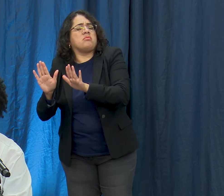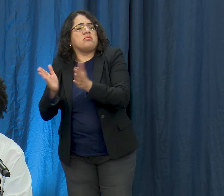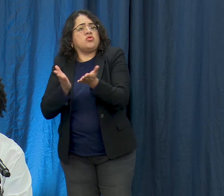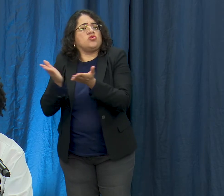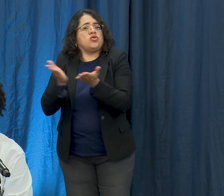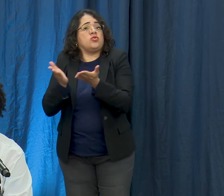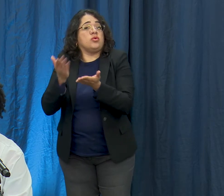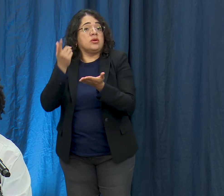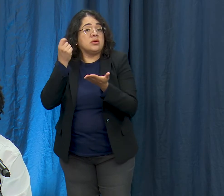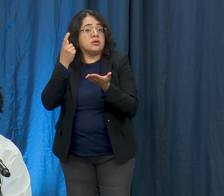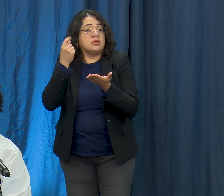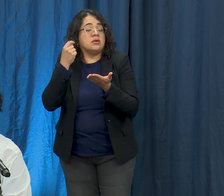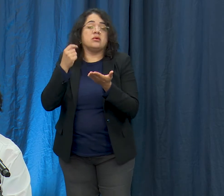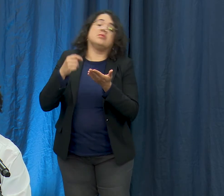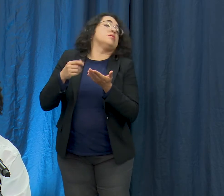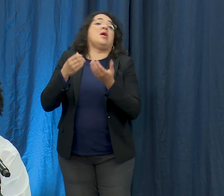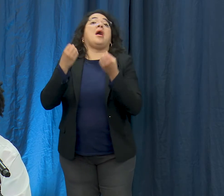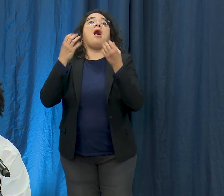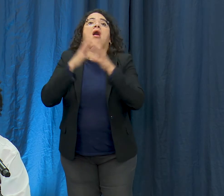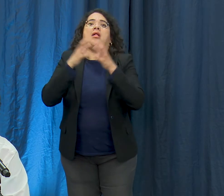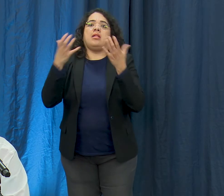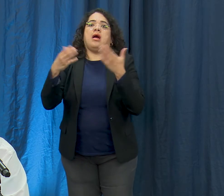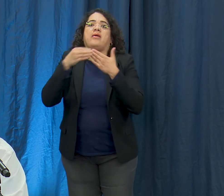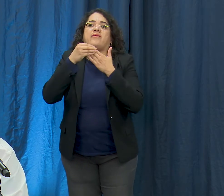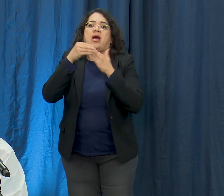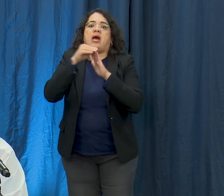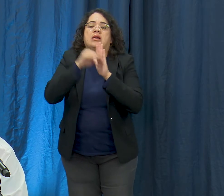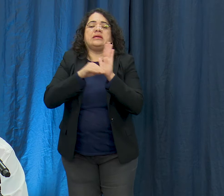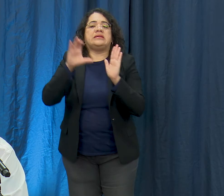however there are a lot of guidances from the CDC and other places